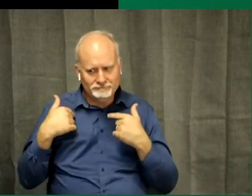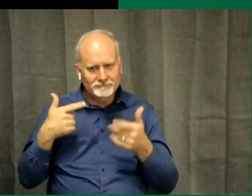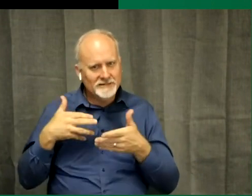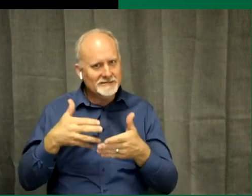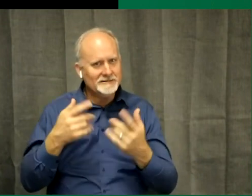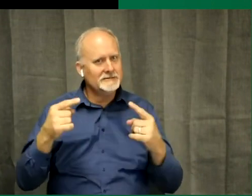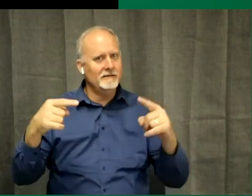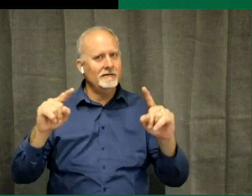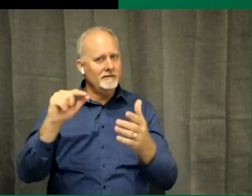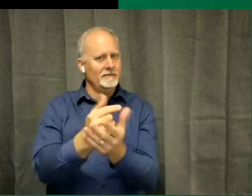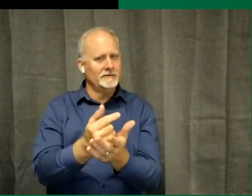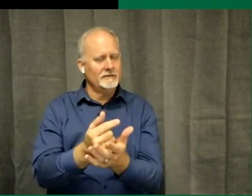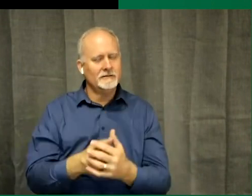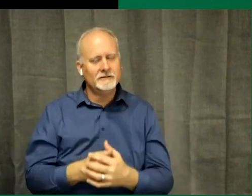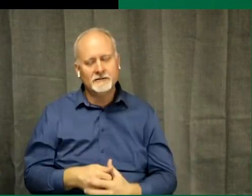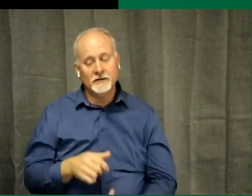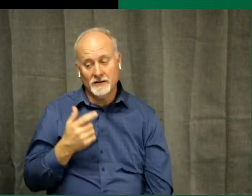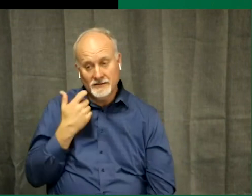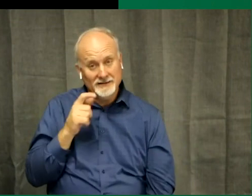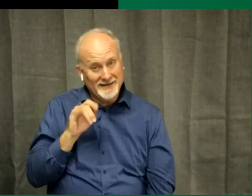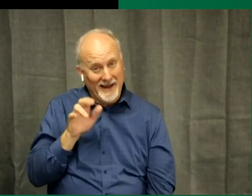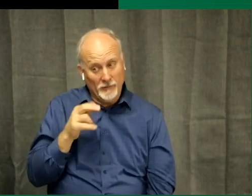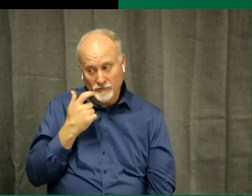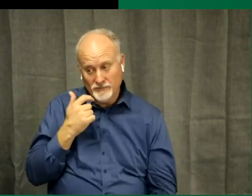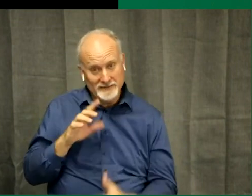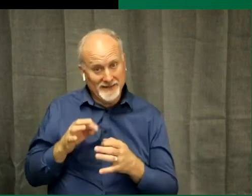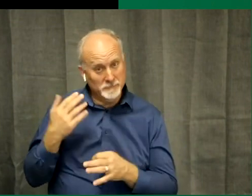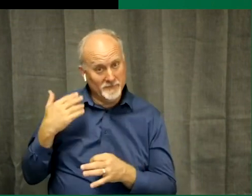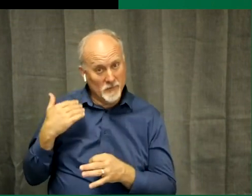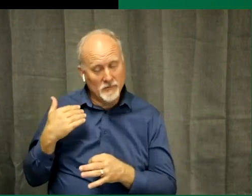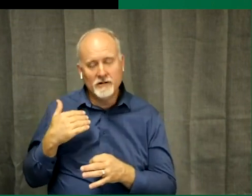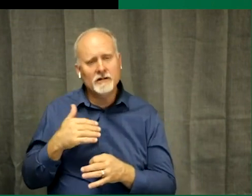what tyler said at the very beginning i want to congratulate you on your efforts so far